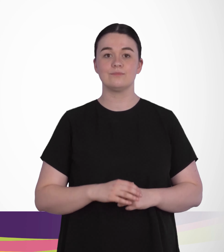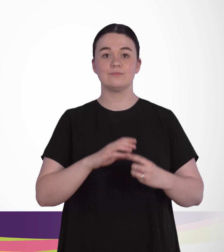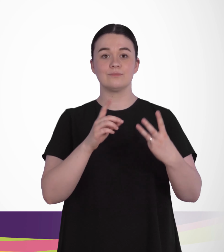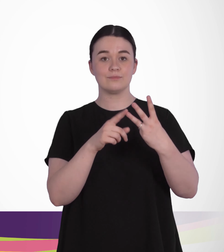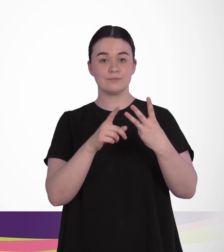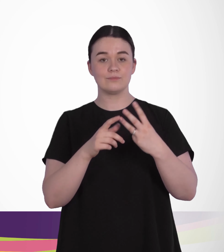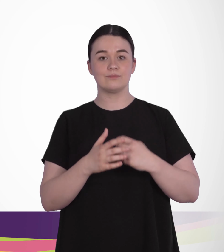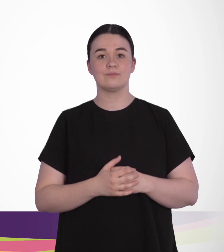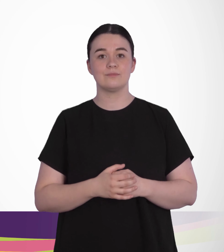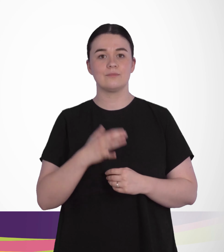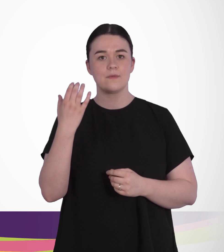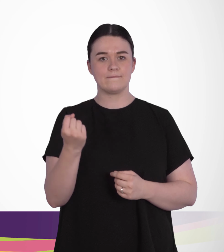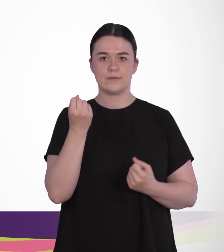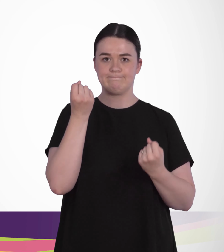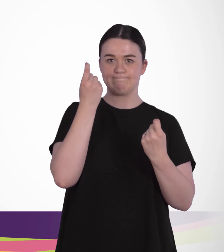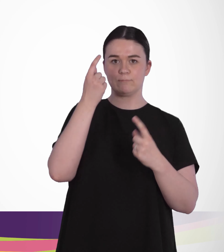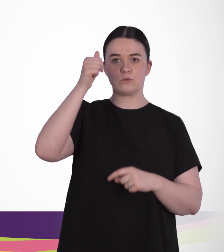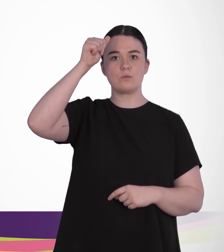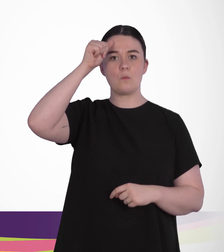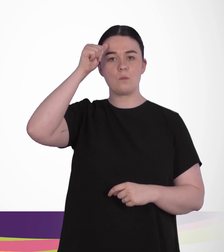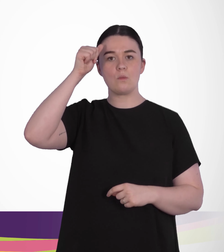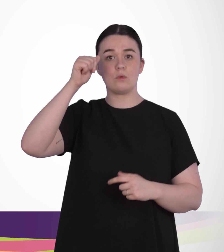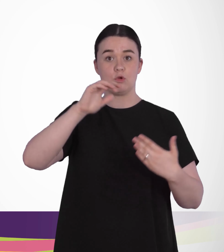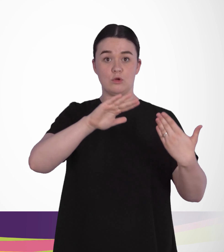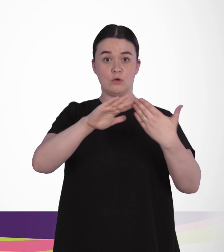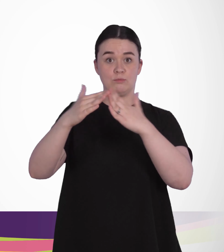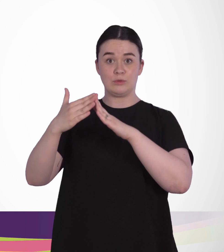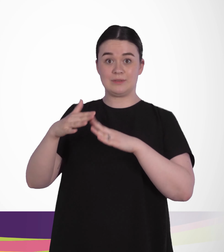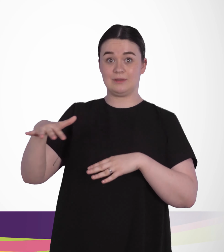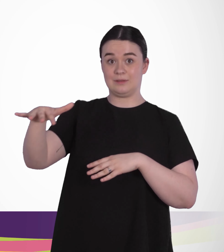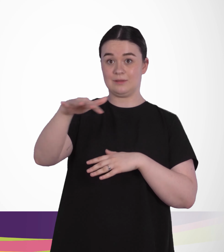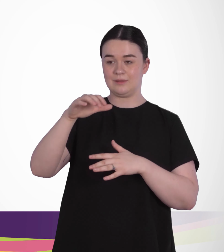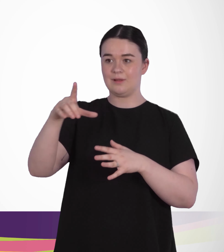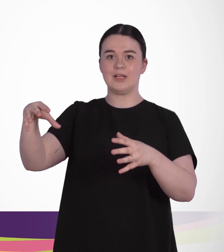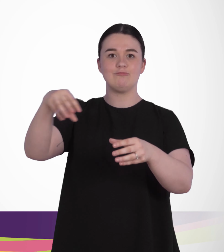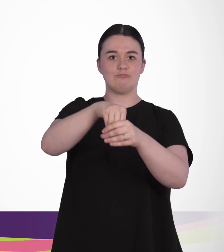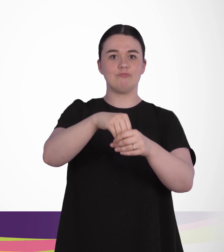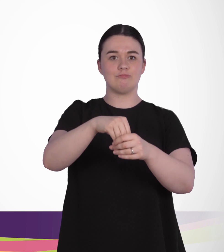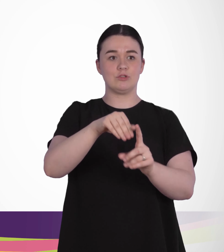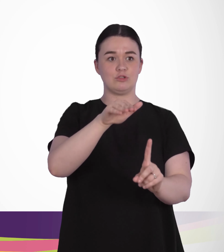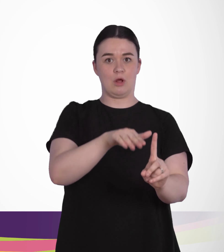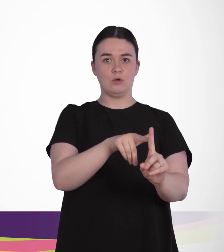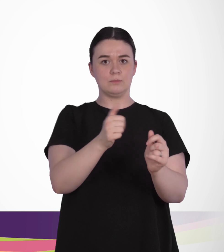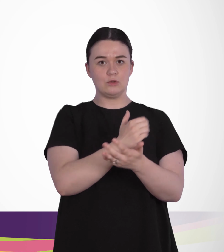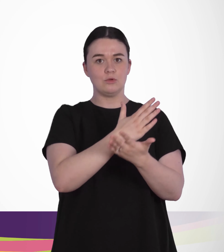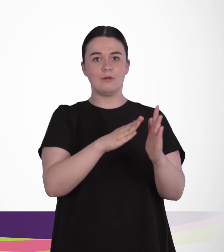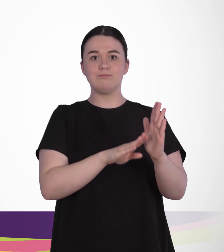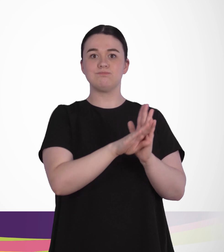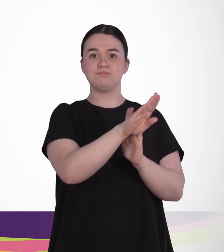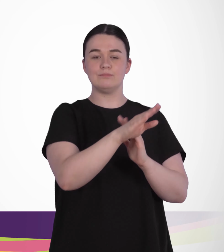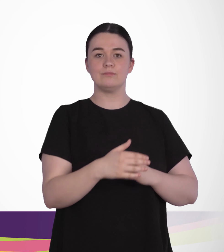• Understanding the role community plays in ensuring children thrive.